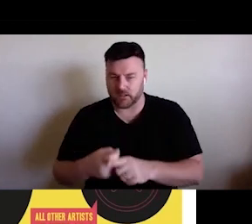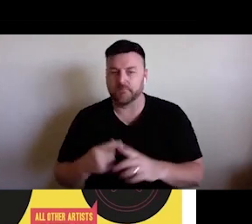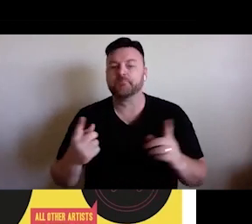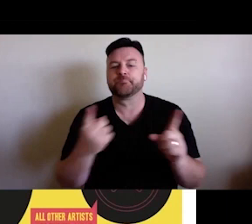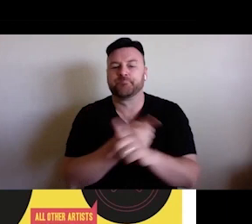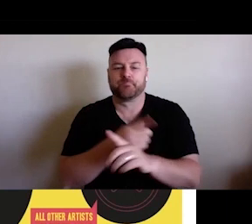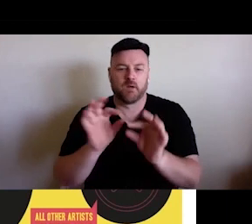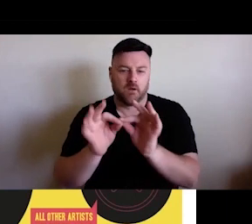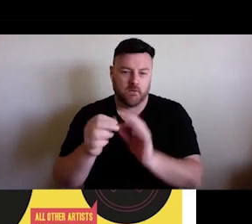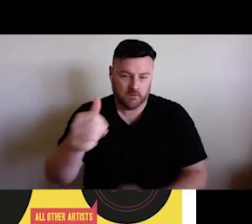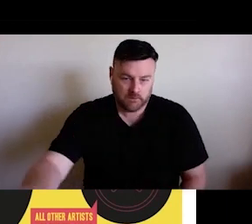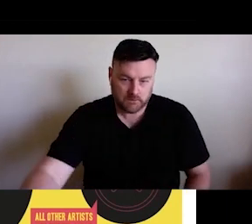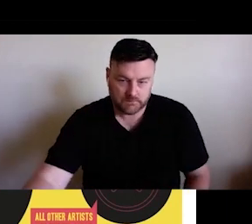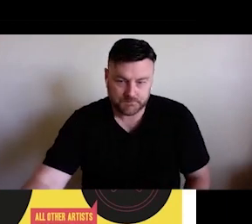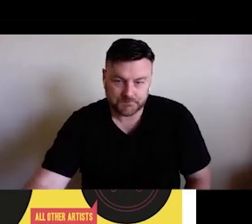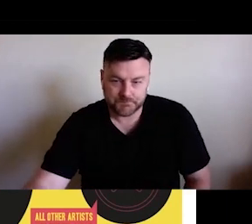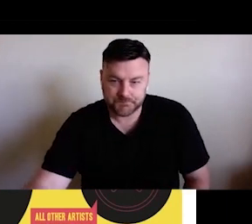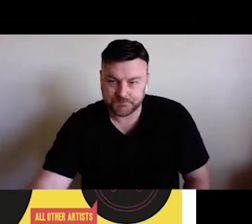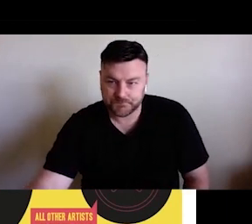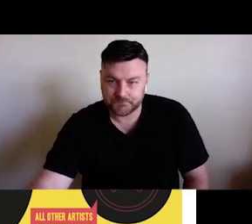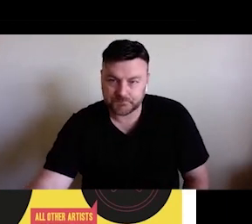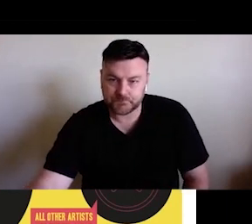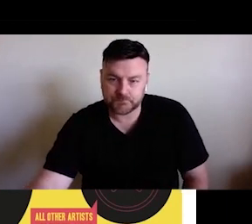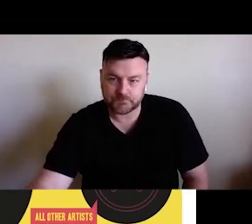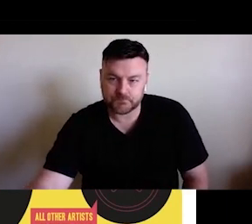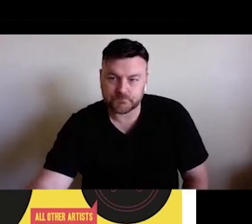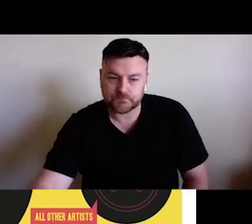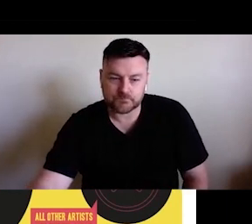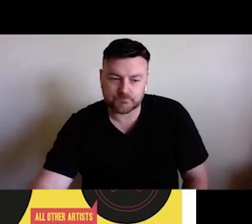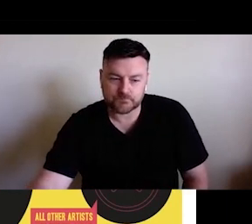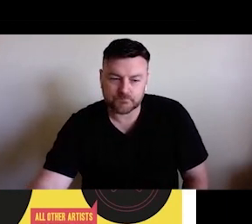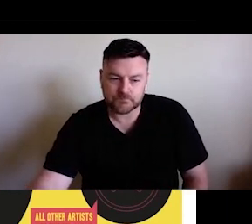well-known artist Anish Kapoor. Anish Kapoor had bought the rights